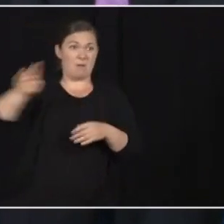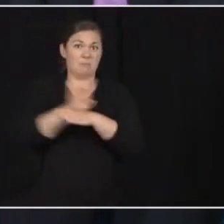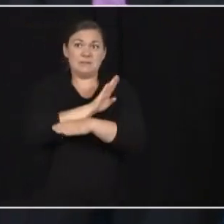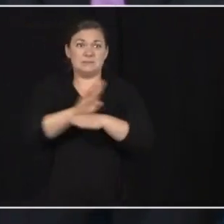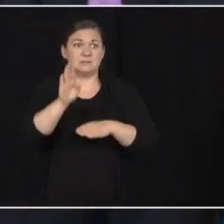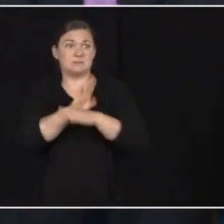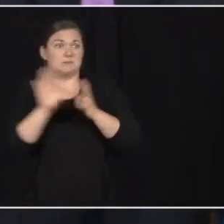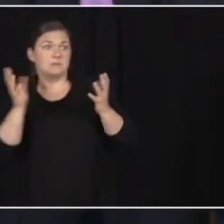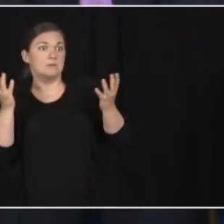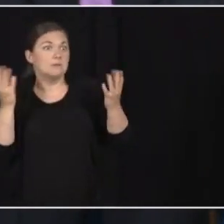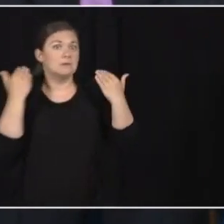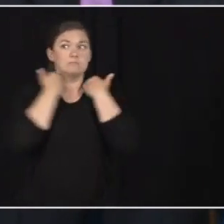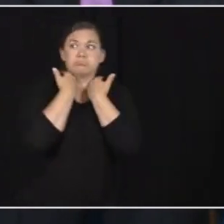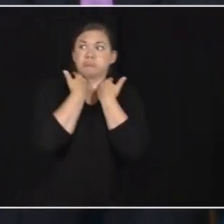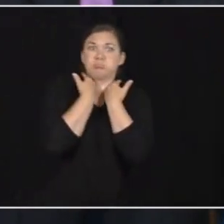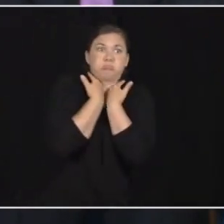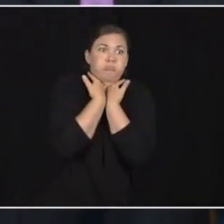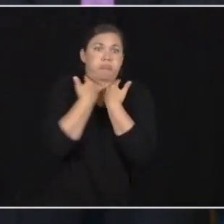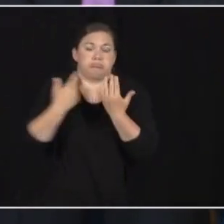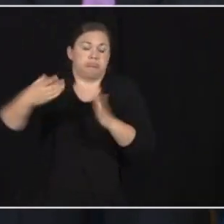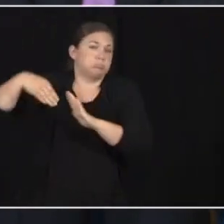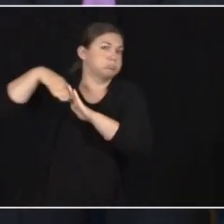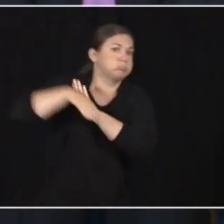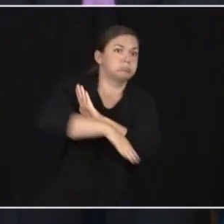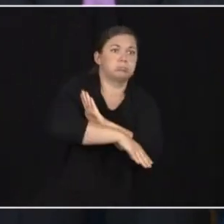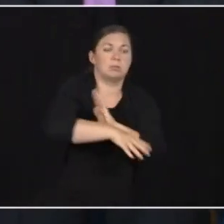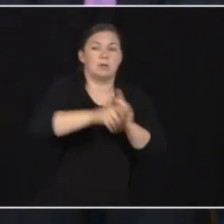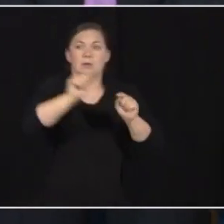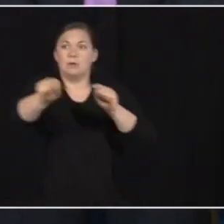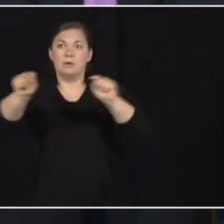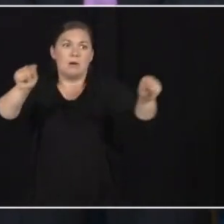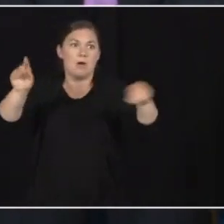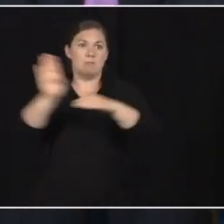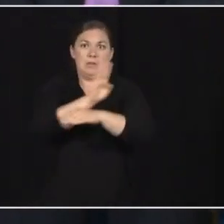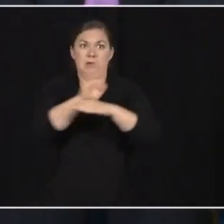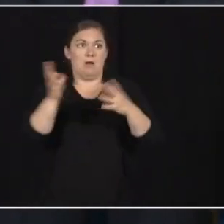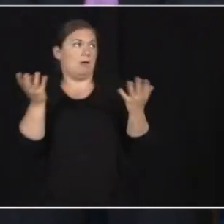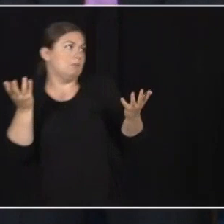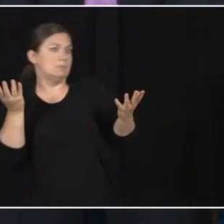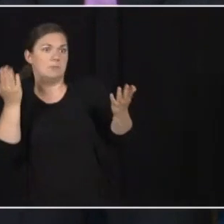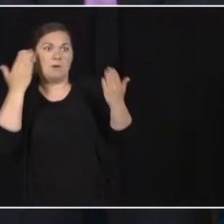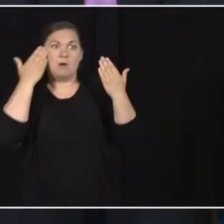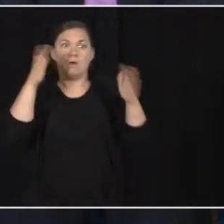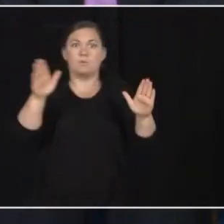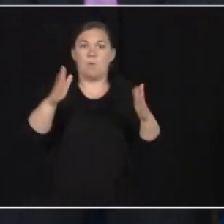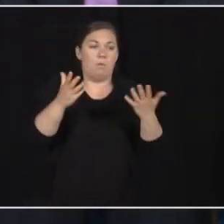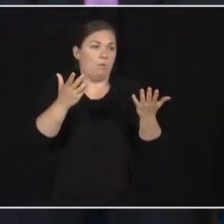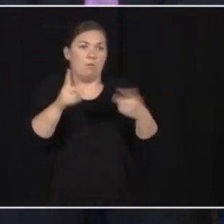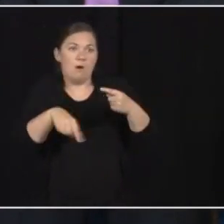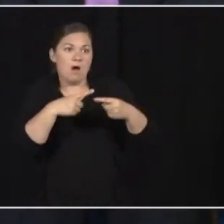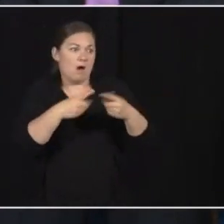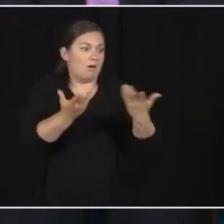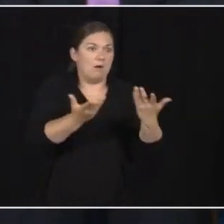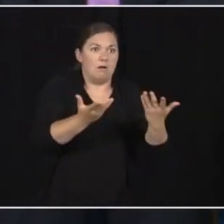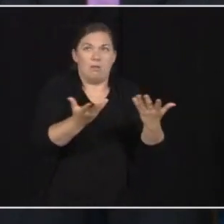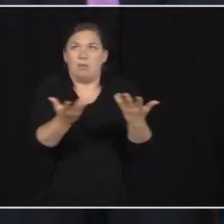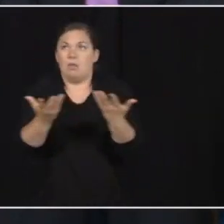business owners that are losing their livelihood going bankrupt having to close down their businesses